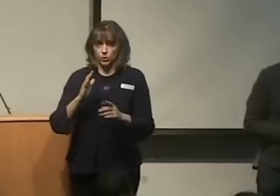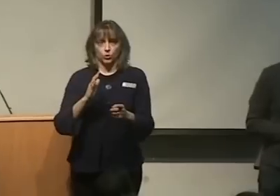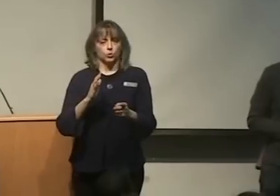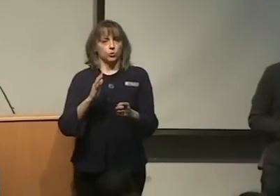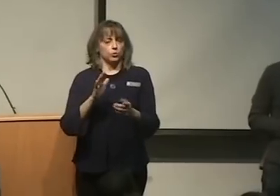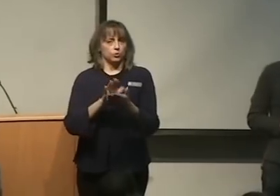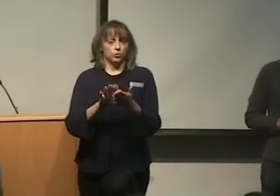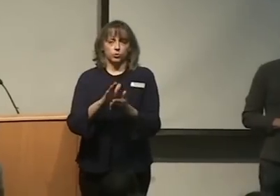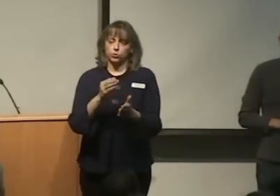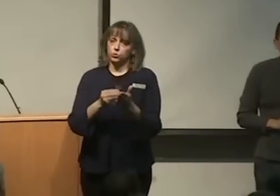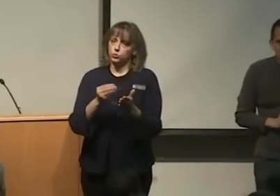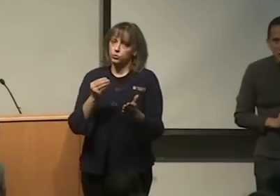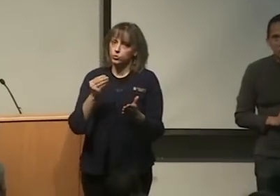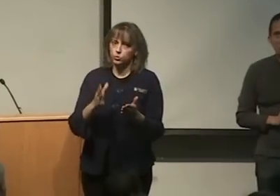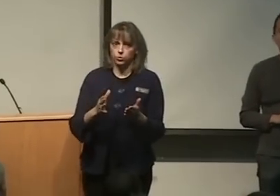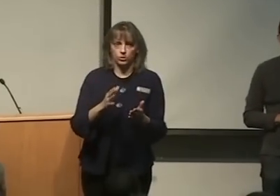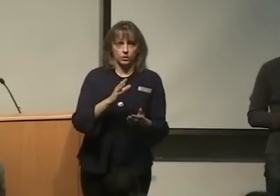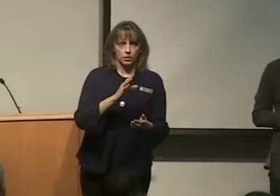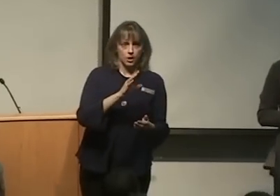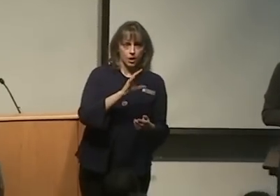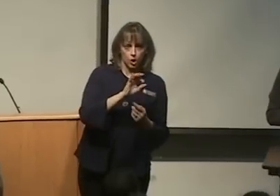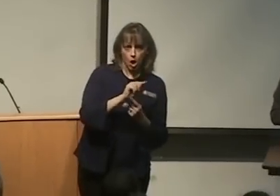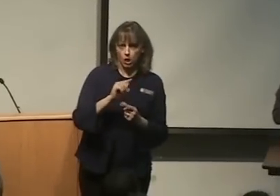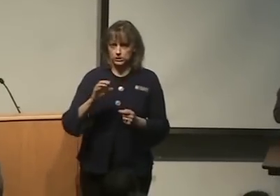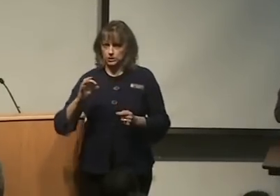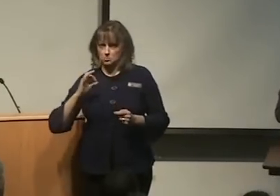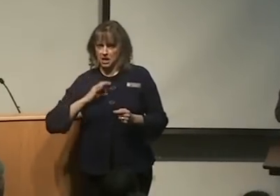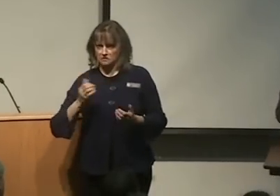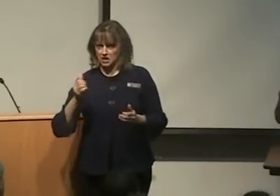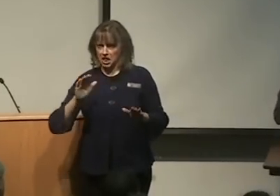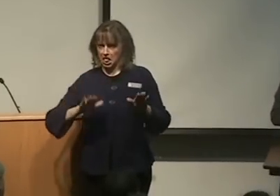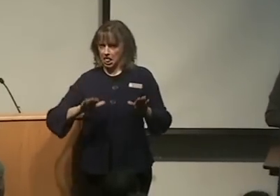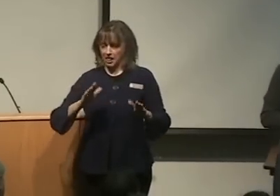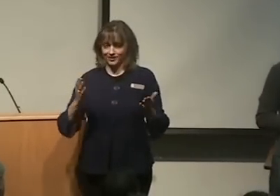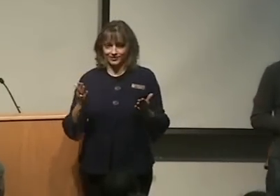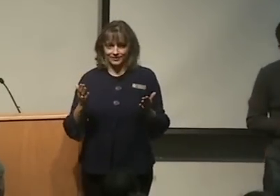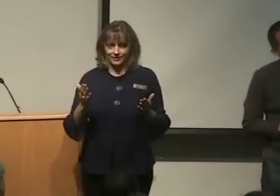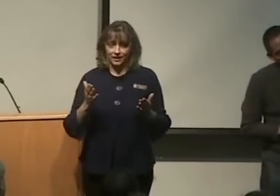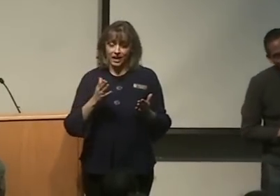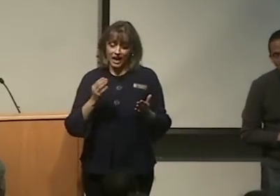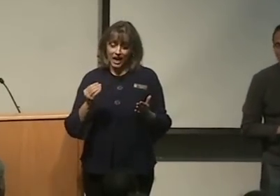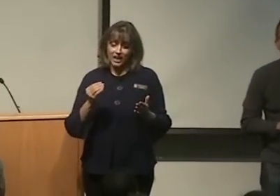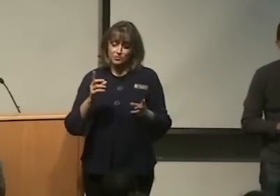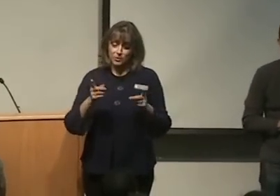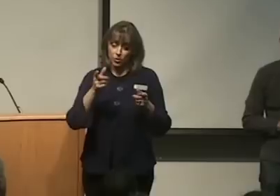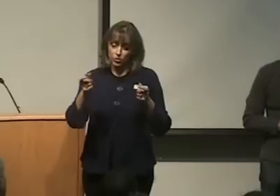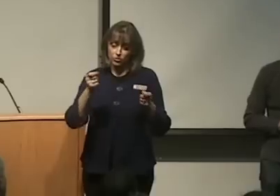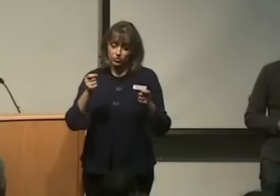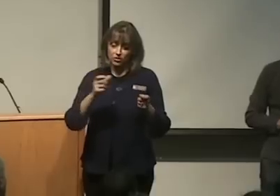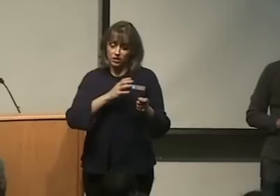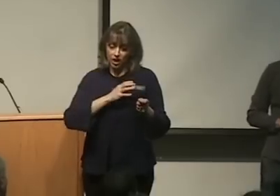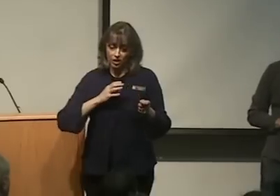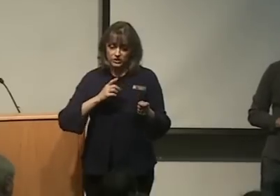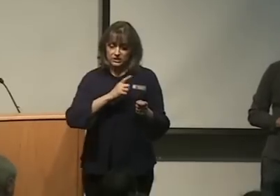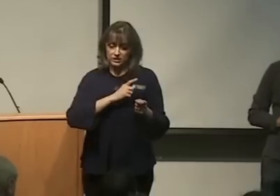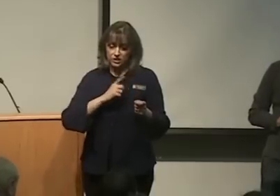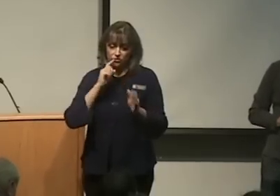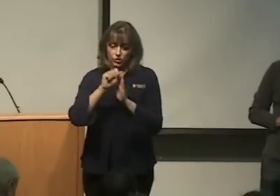Legislators are more concerned about this, and there's kind of an overemphasis in my view on jobs.